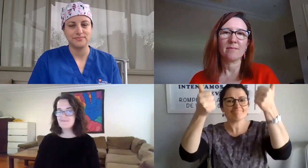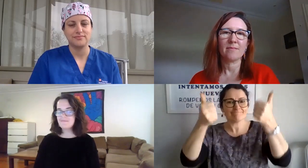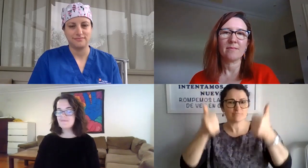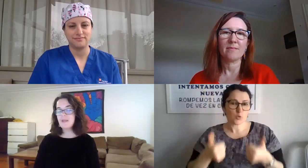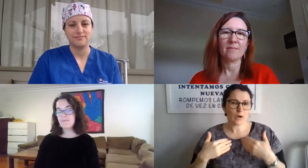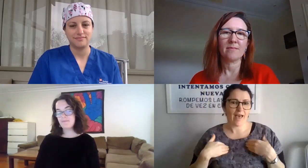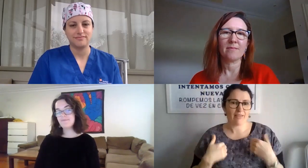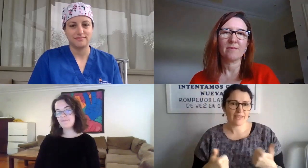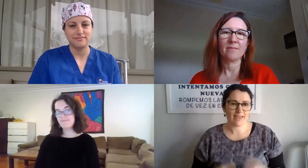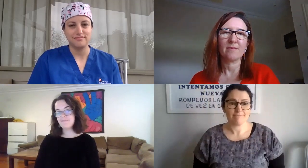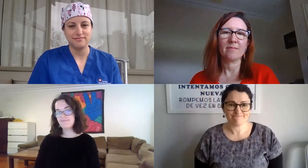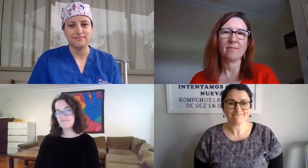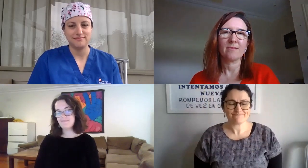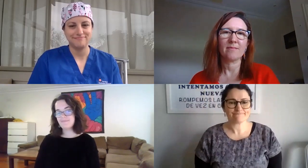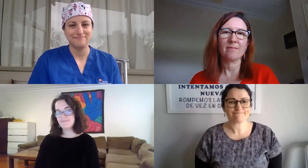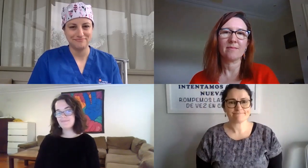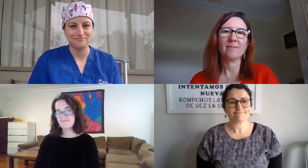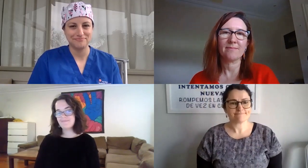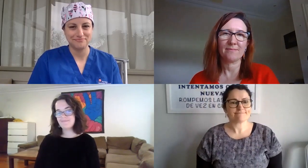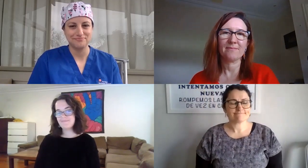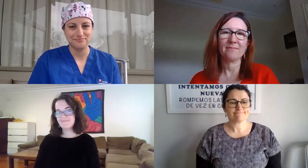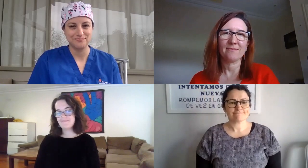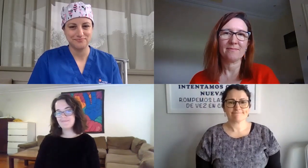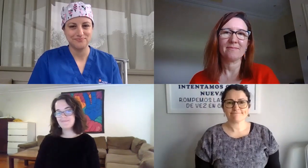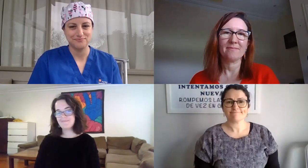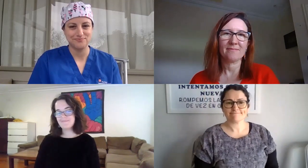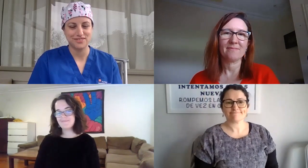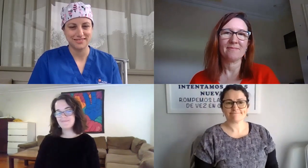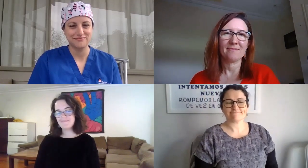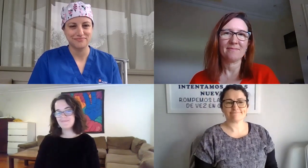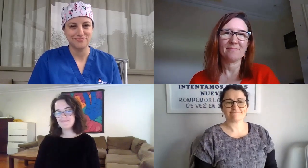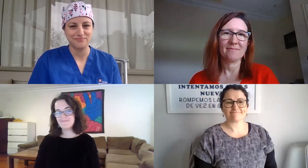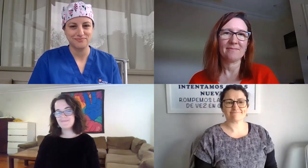know and we're here to support you to be able to do your job.